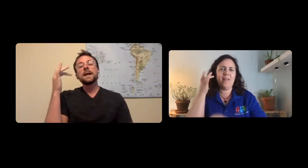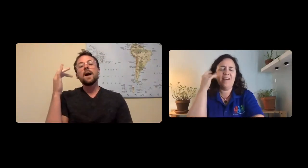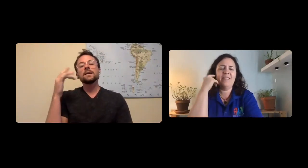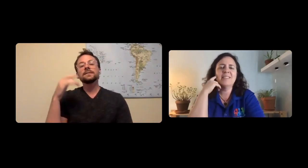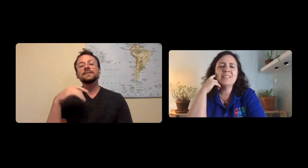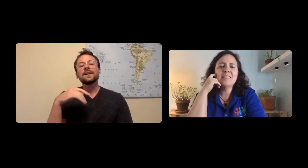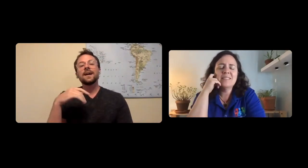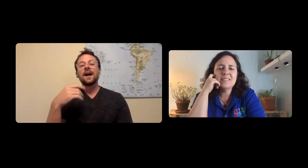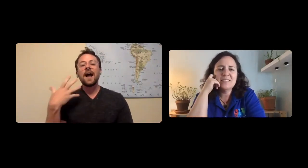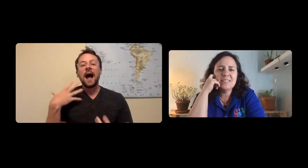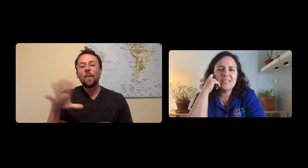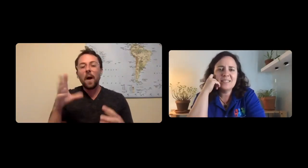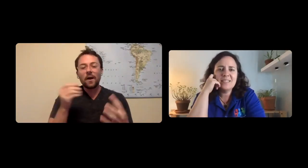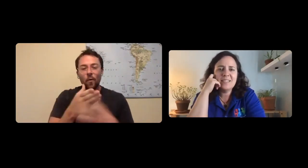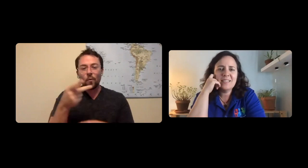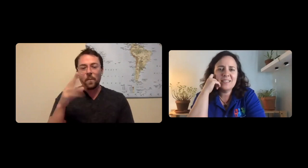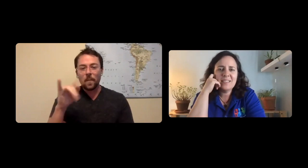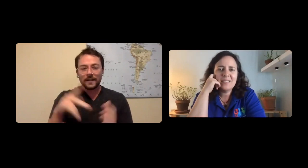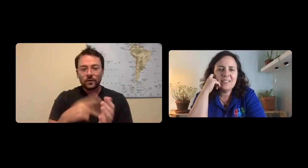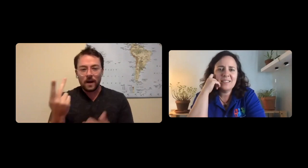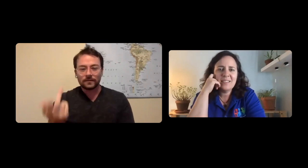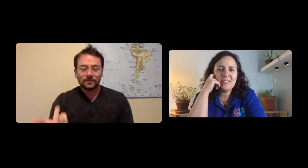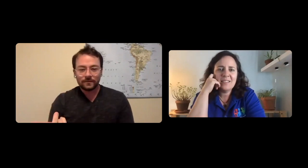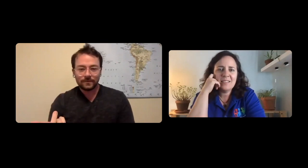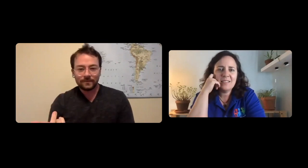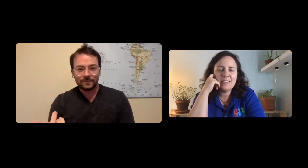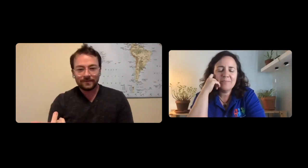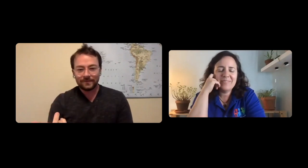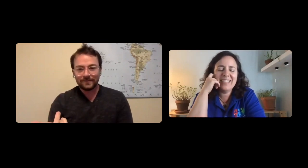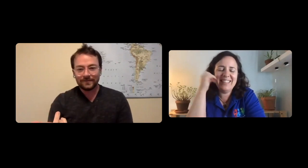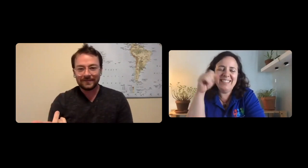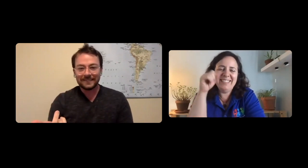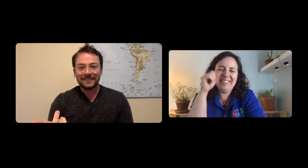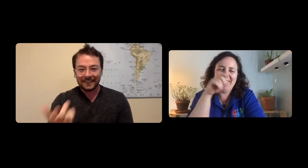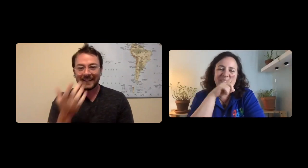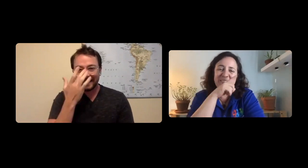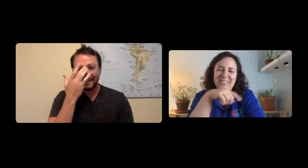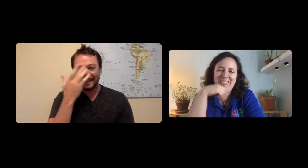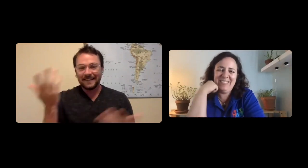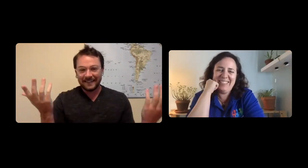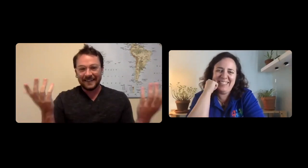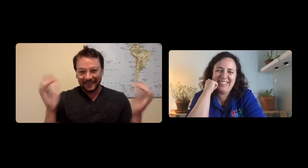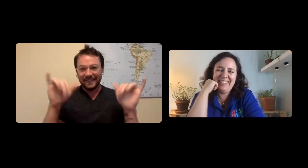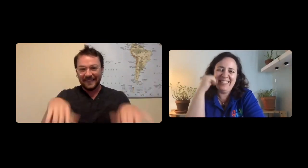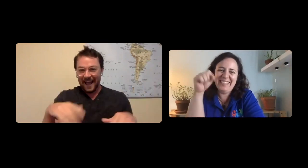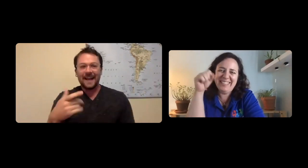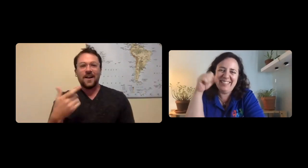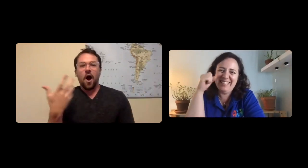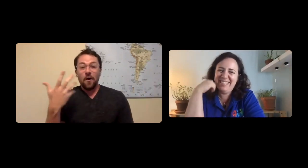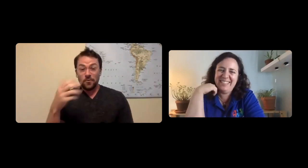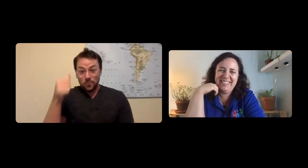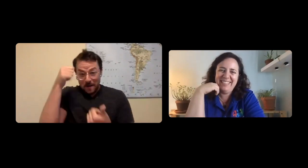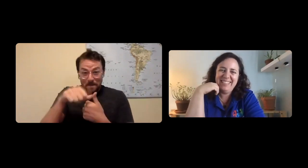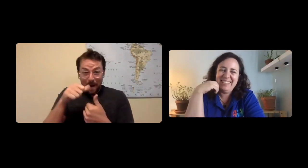everyone. > And what do you think the work is for, for you as a school psychologist, how does this